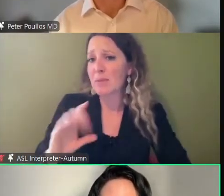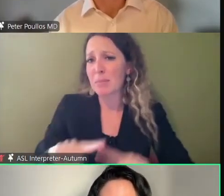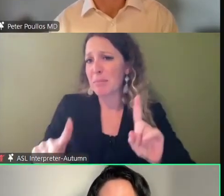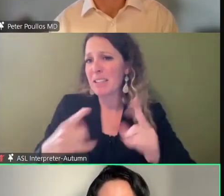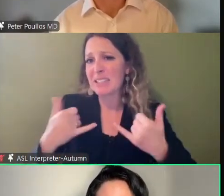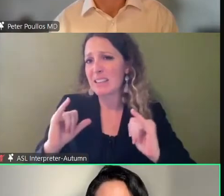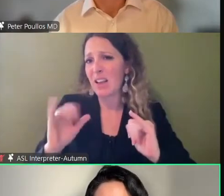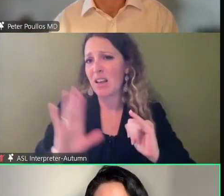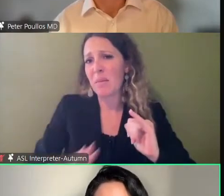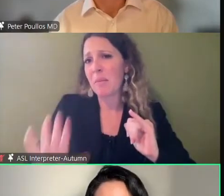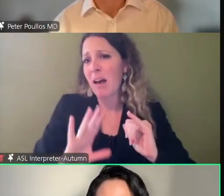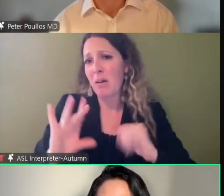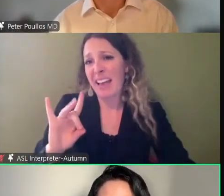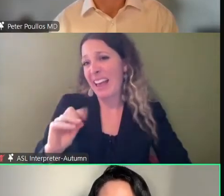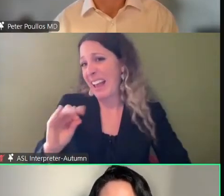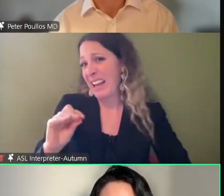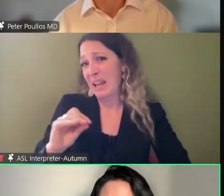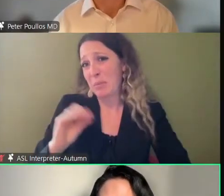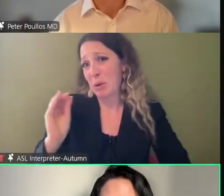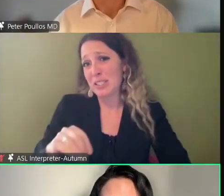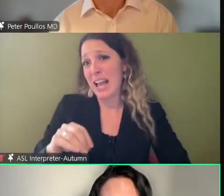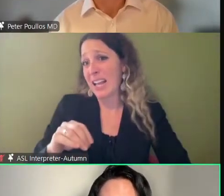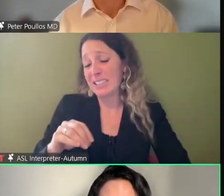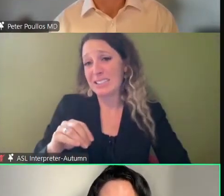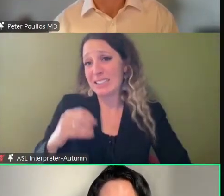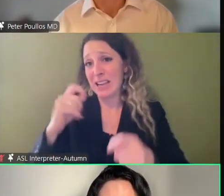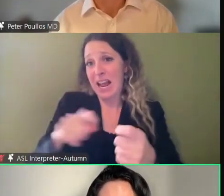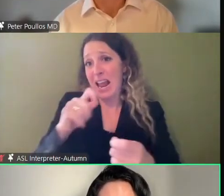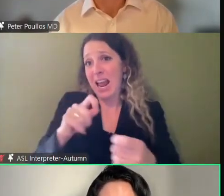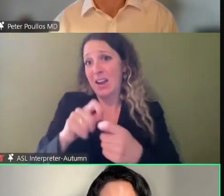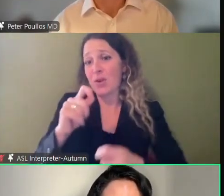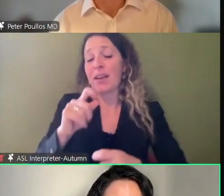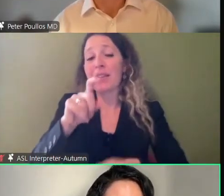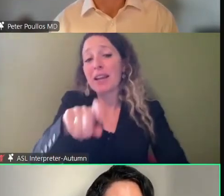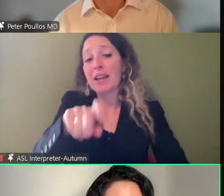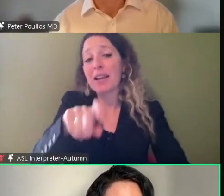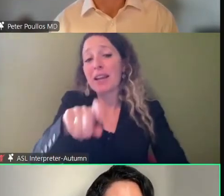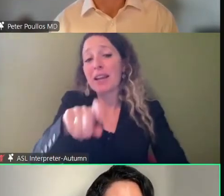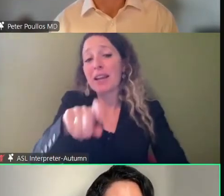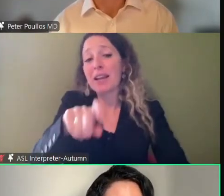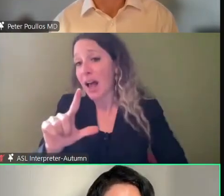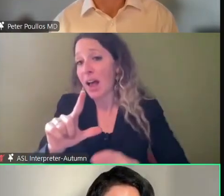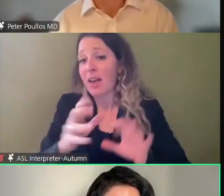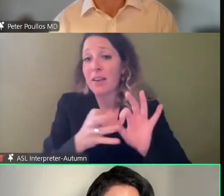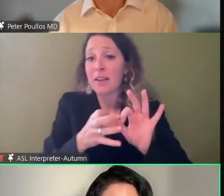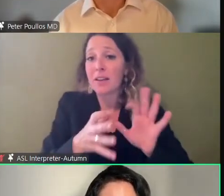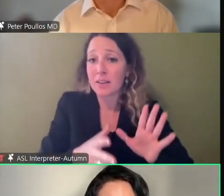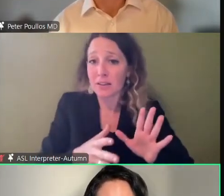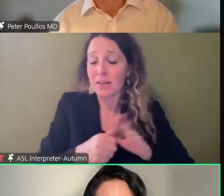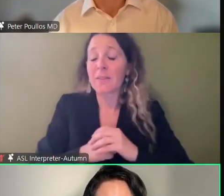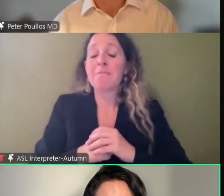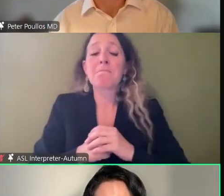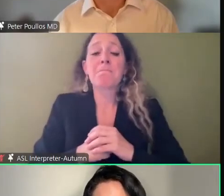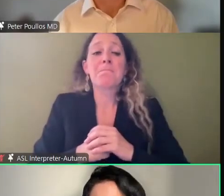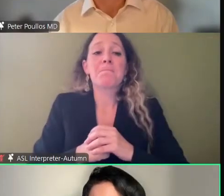80% accurate. And people needed to use ASL translators. One of our participants here had